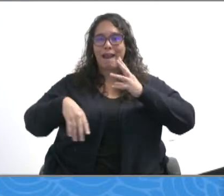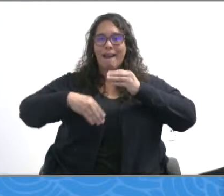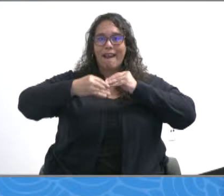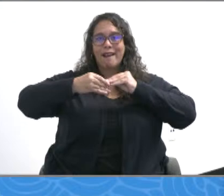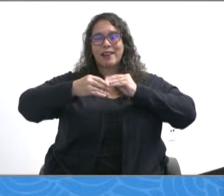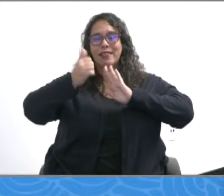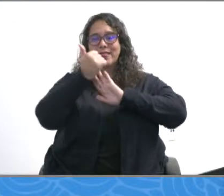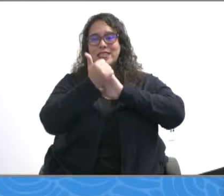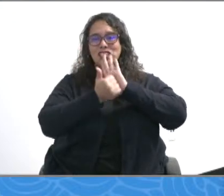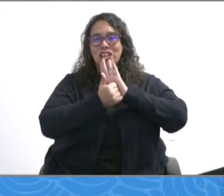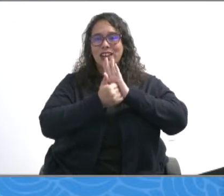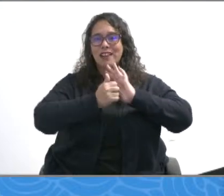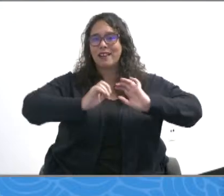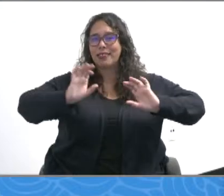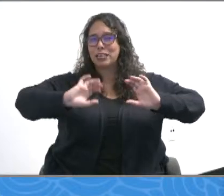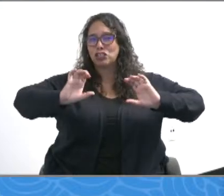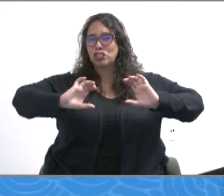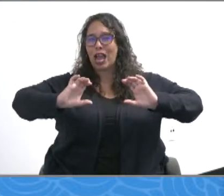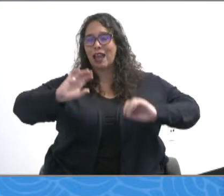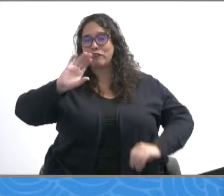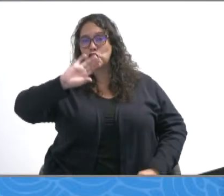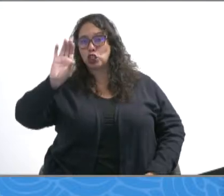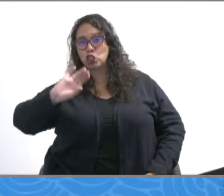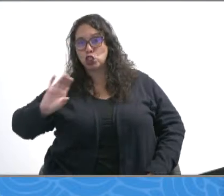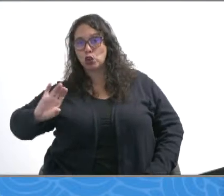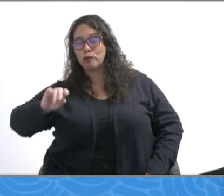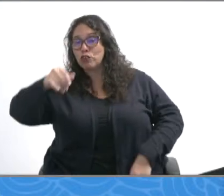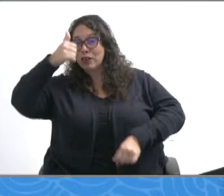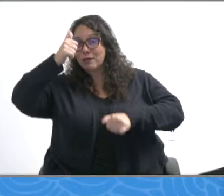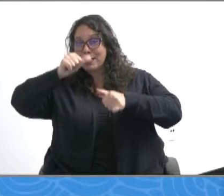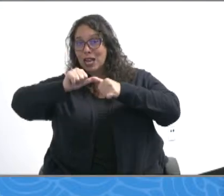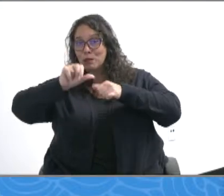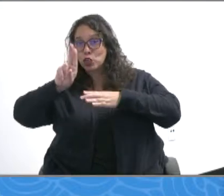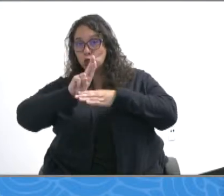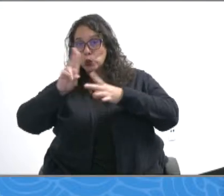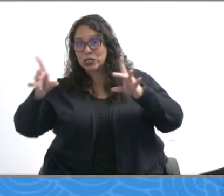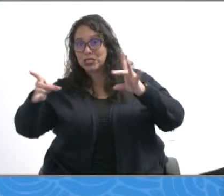Also, remember that you can use the link in our agenda